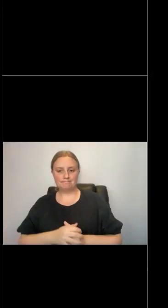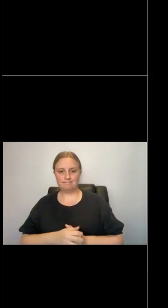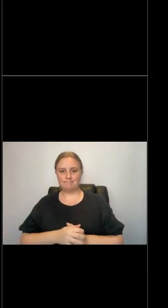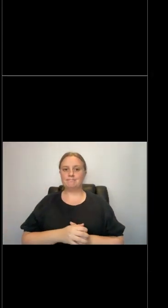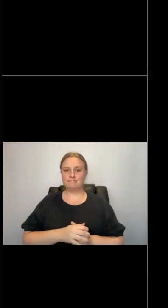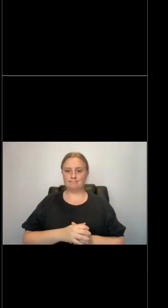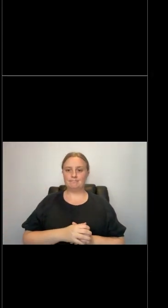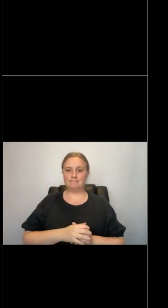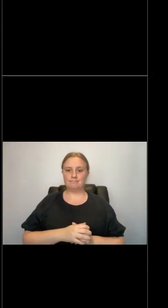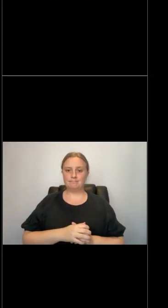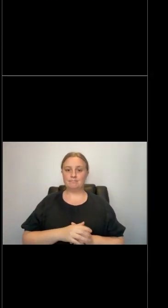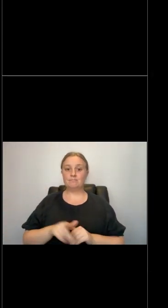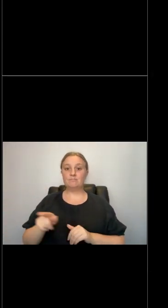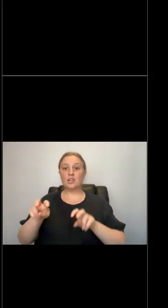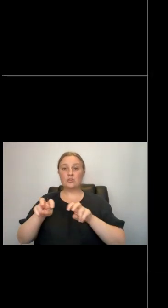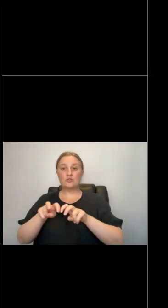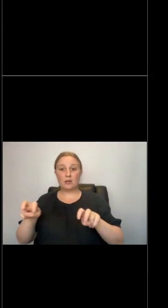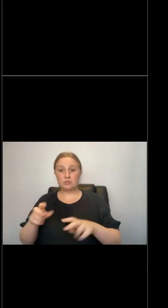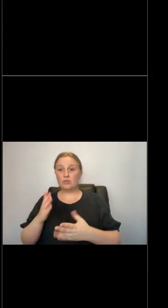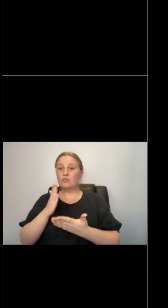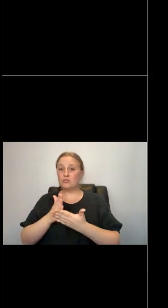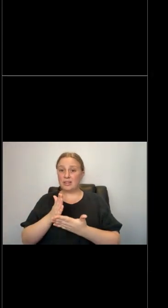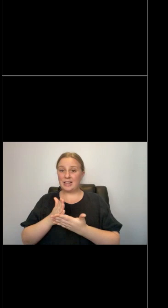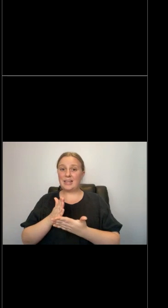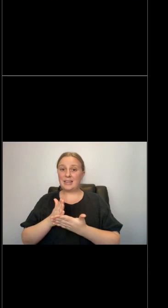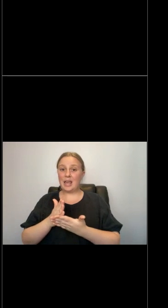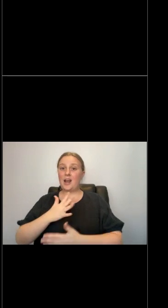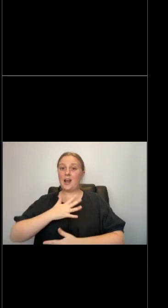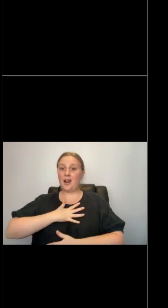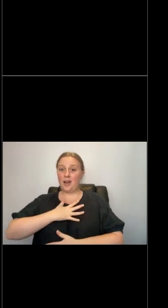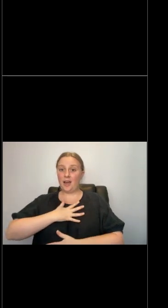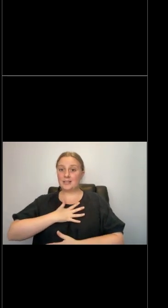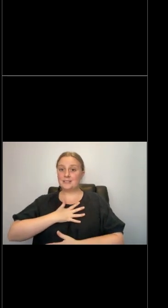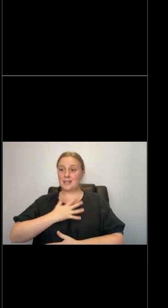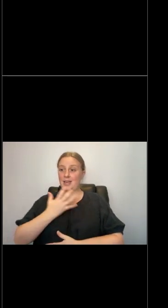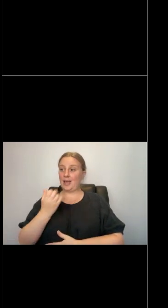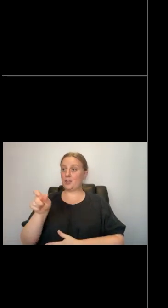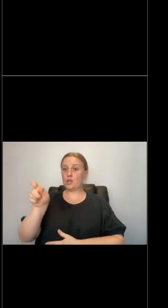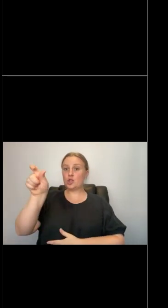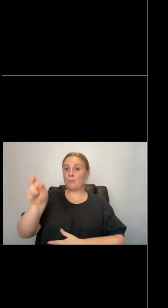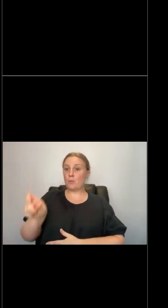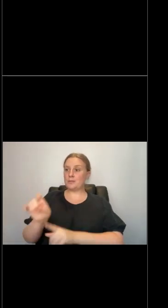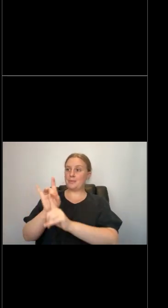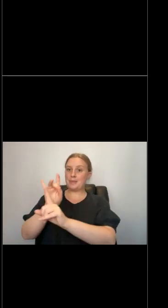does like having the persons subject of the proceeding present